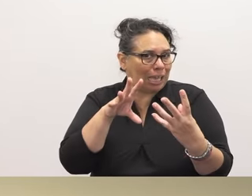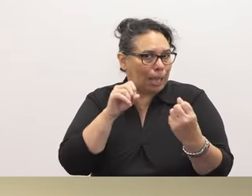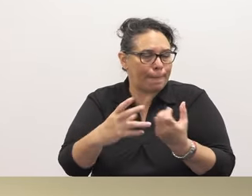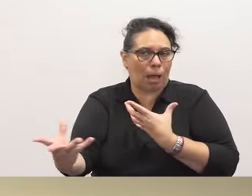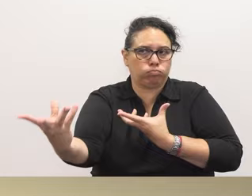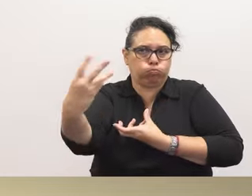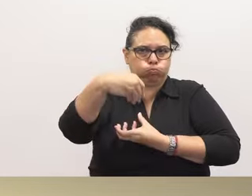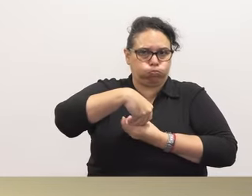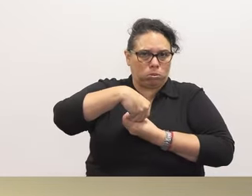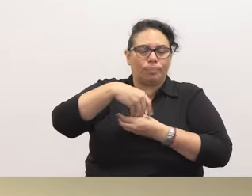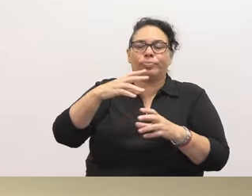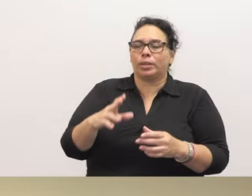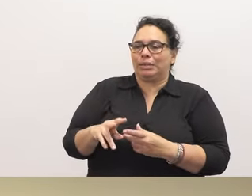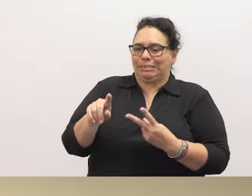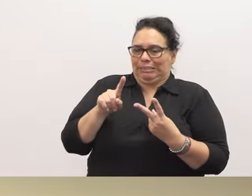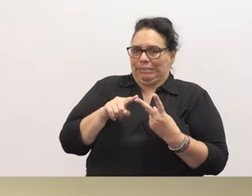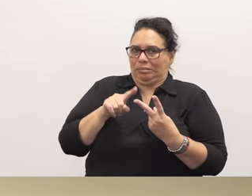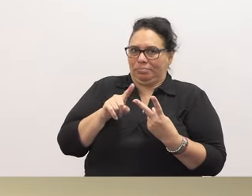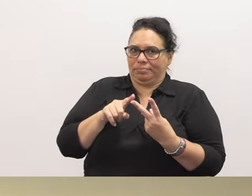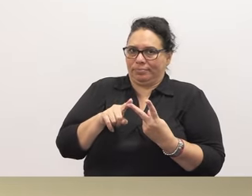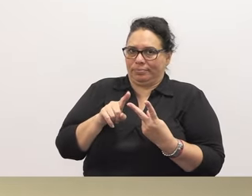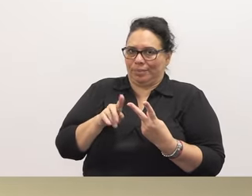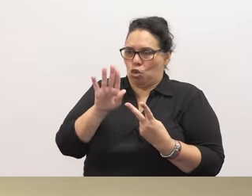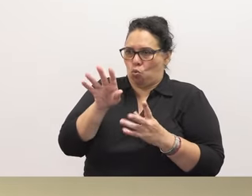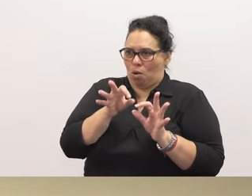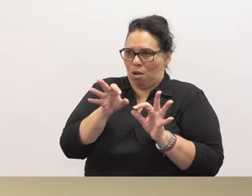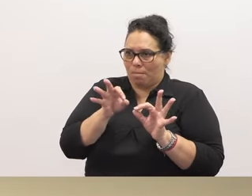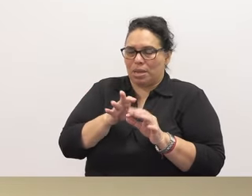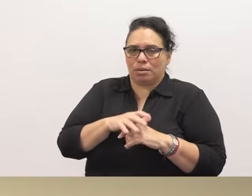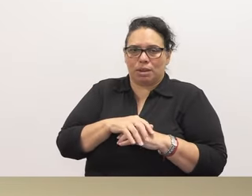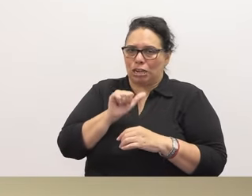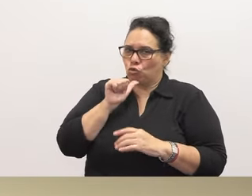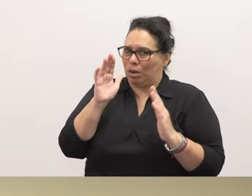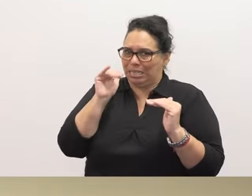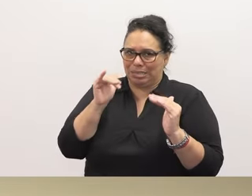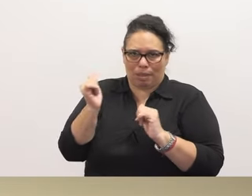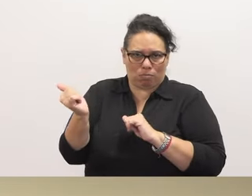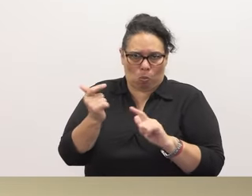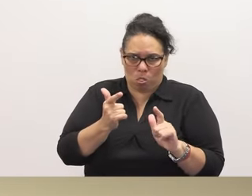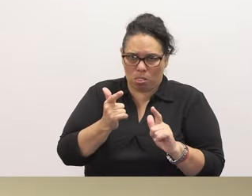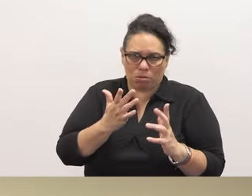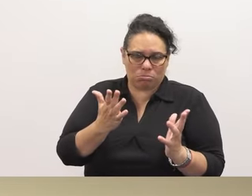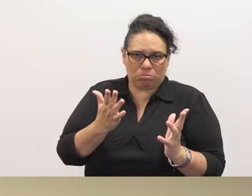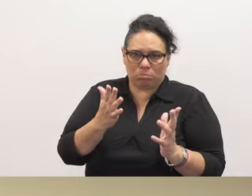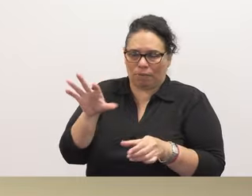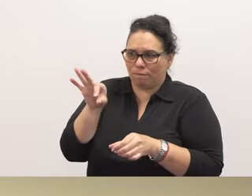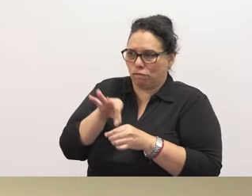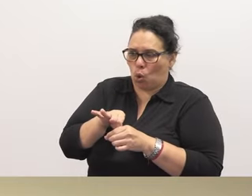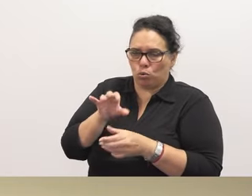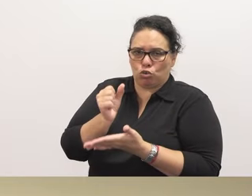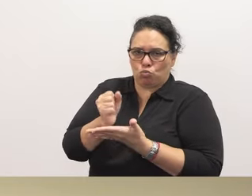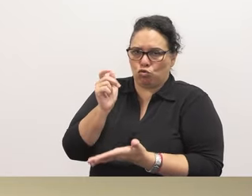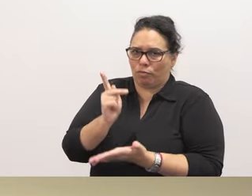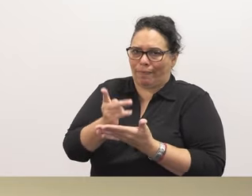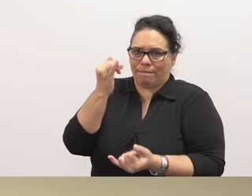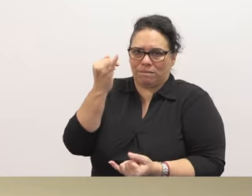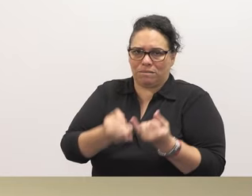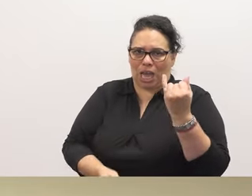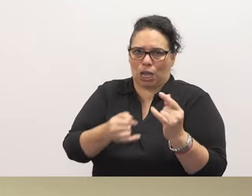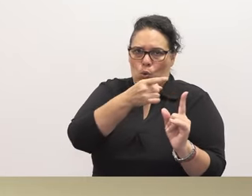The second thing I would add to your comment. So I do not expect you all to vote to approve a final set of goals and guardrails today.